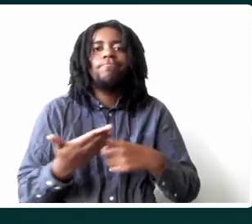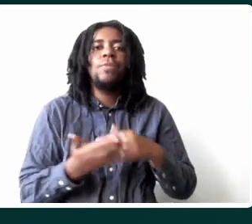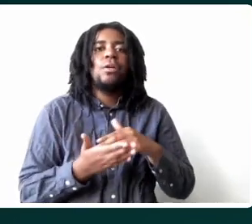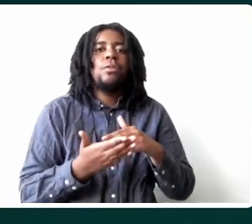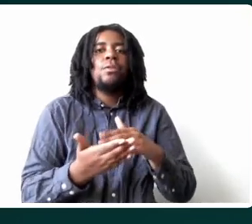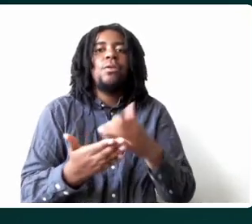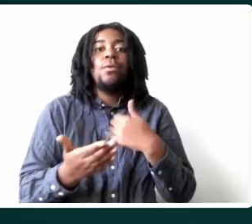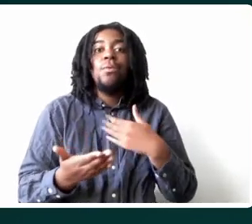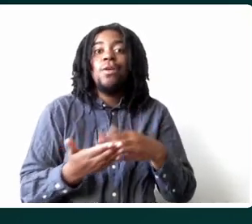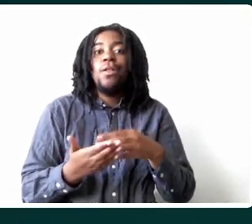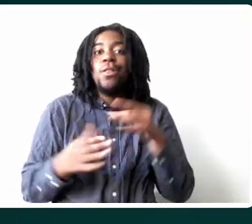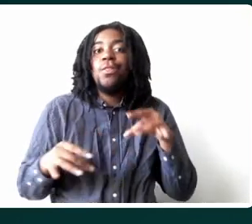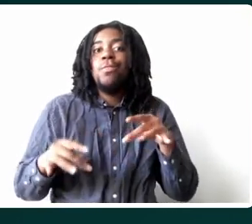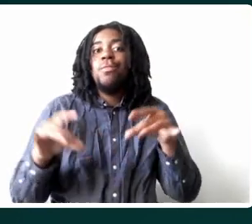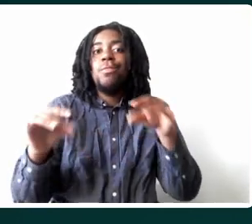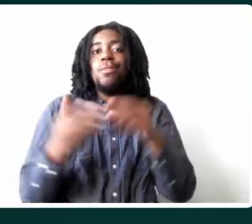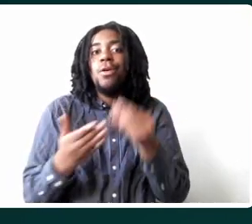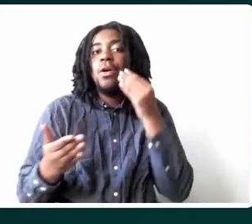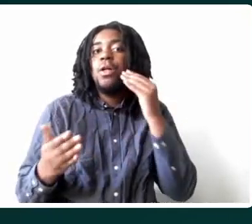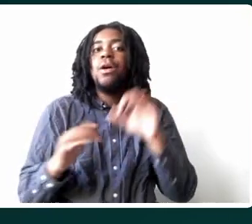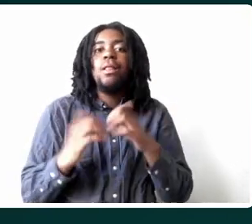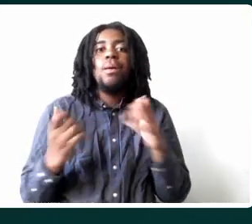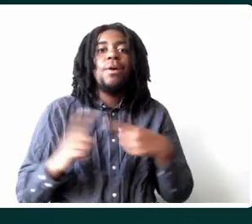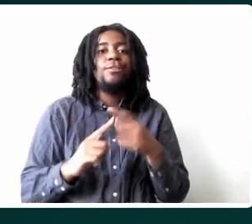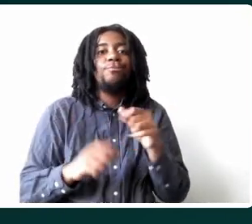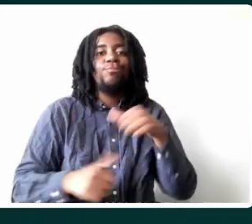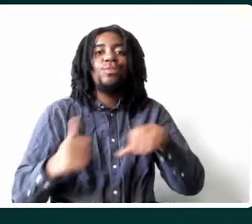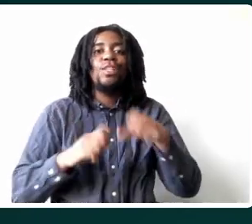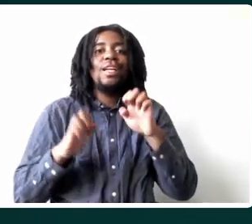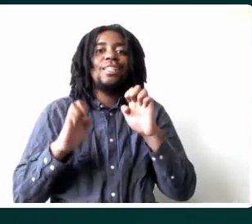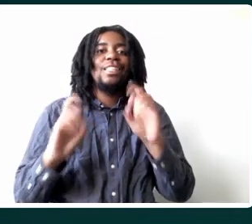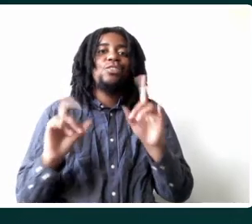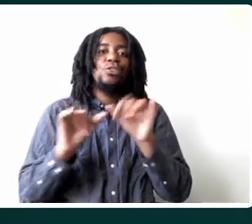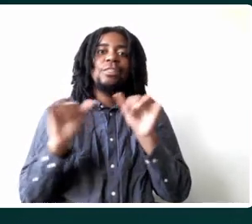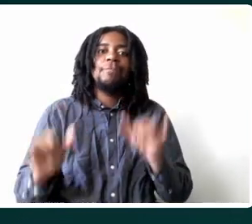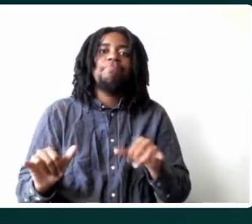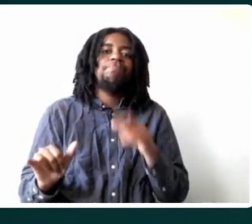systems, honestly, as we were doing this as well, and which was really powerful. I